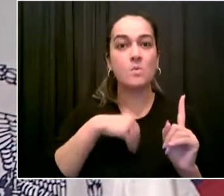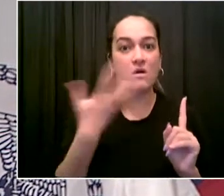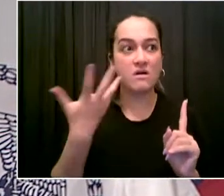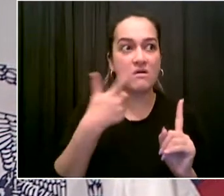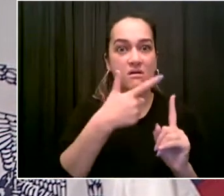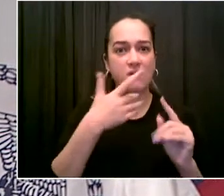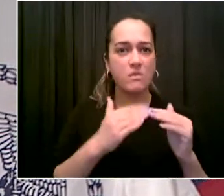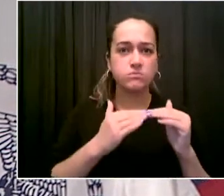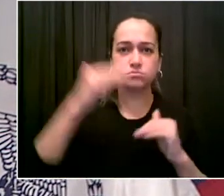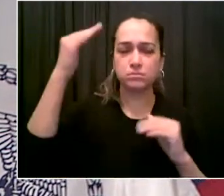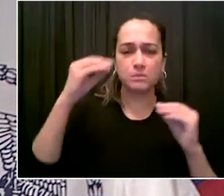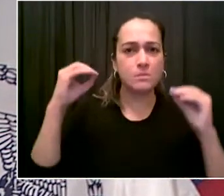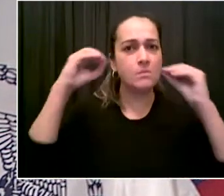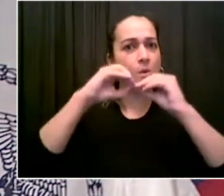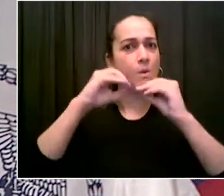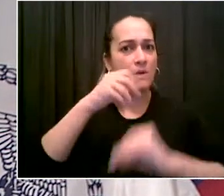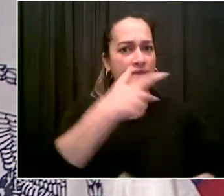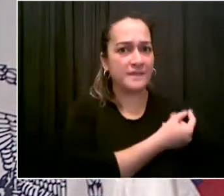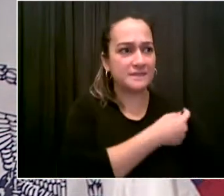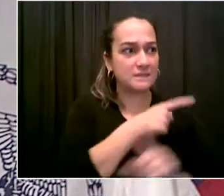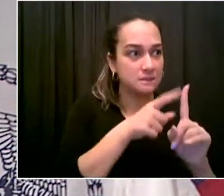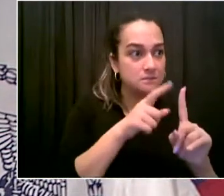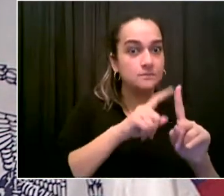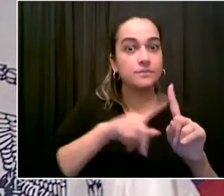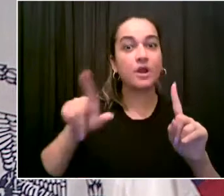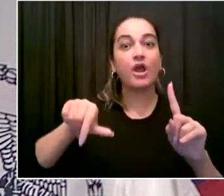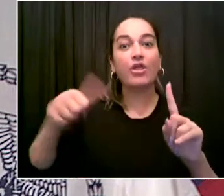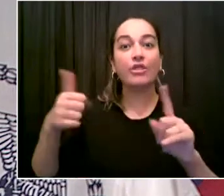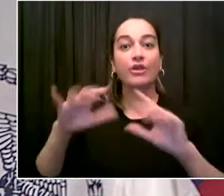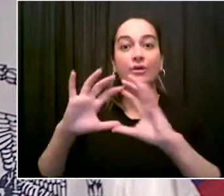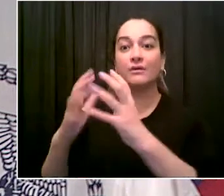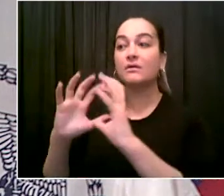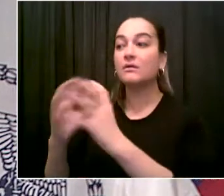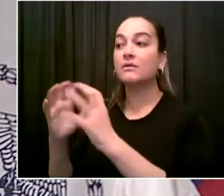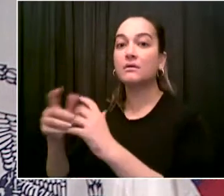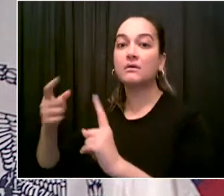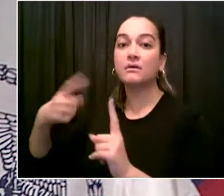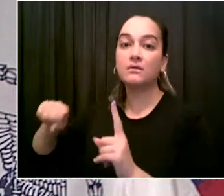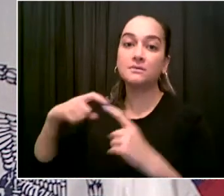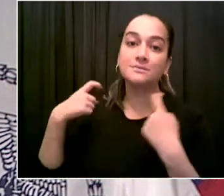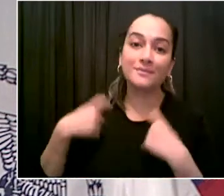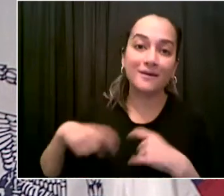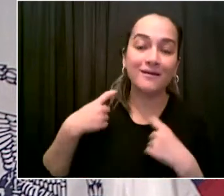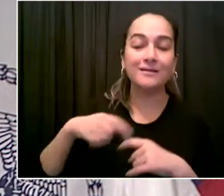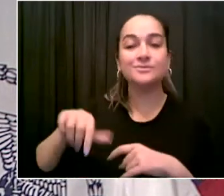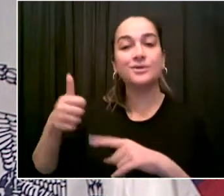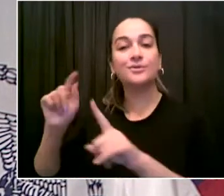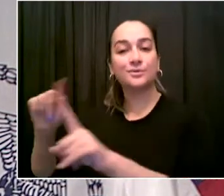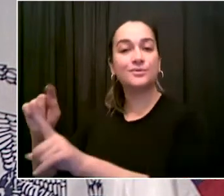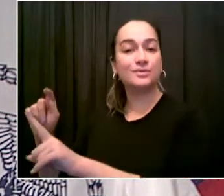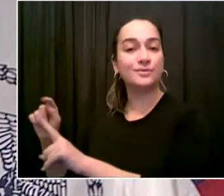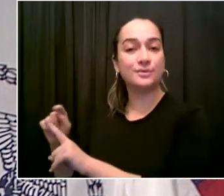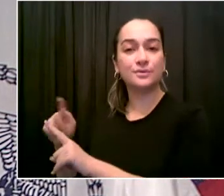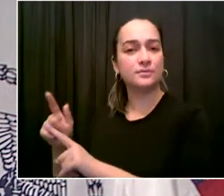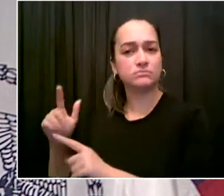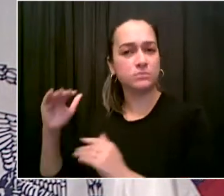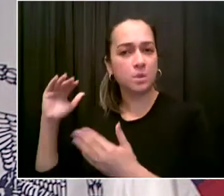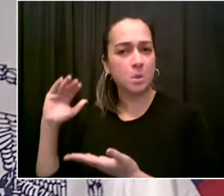WAS NOT ACCEPTED LIVE DISPARY IT